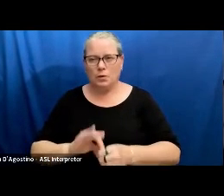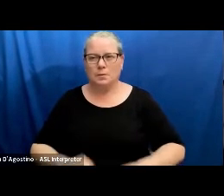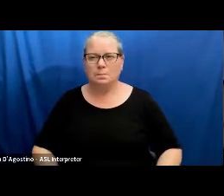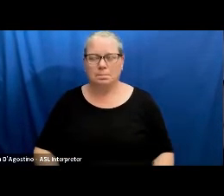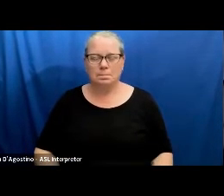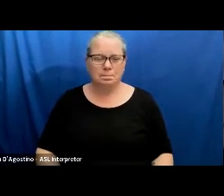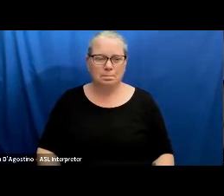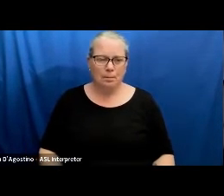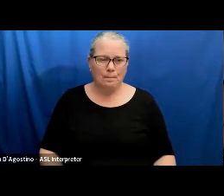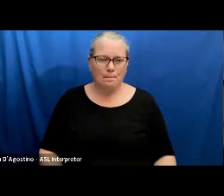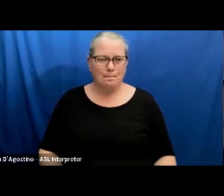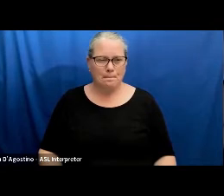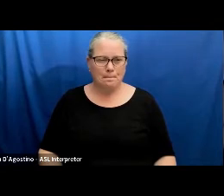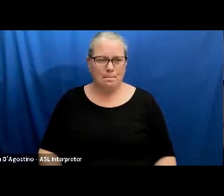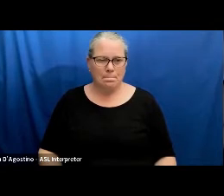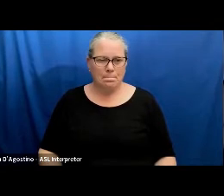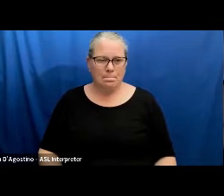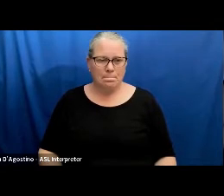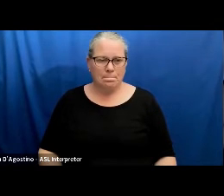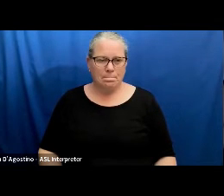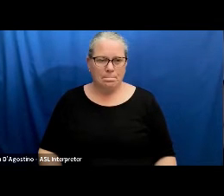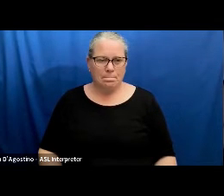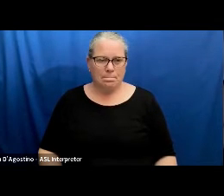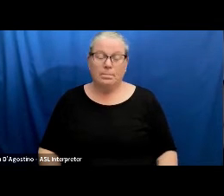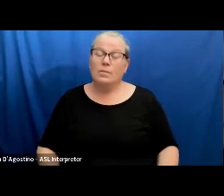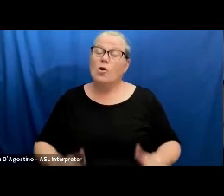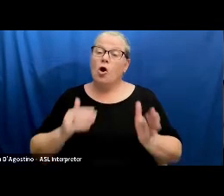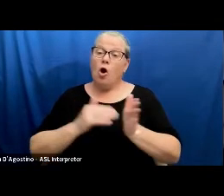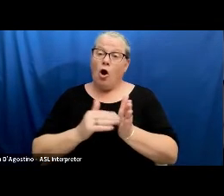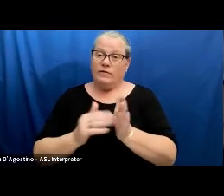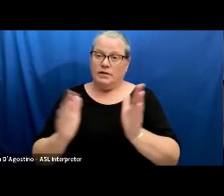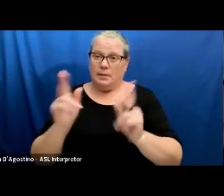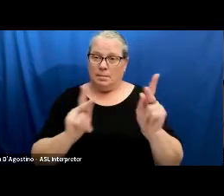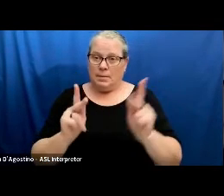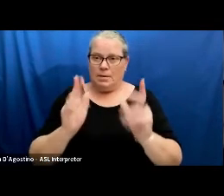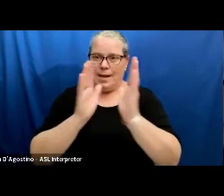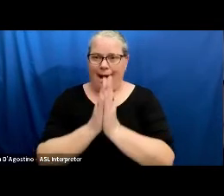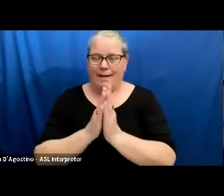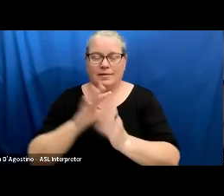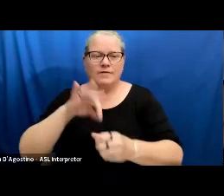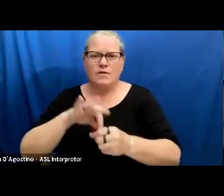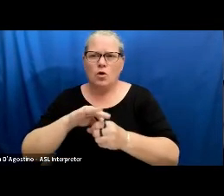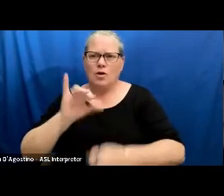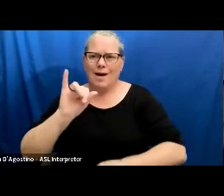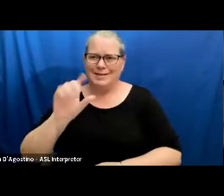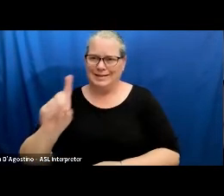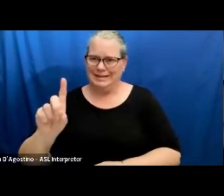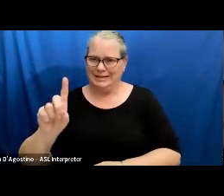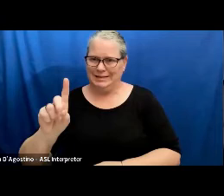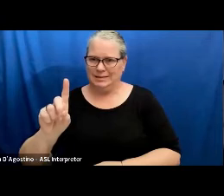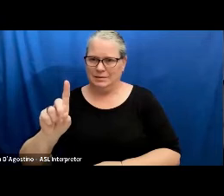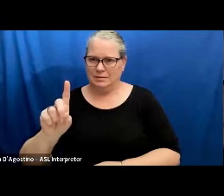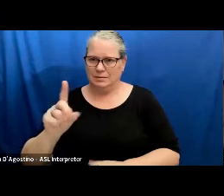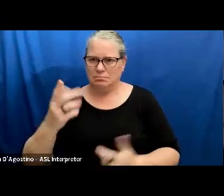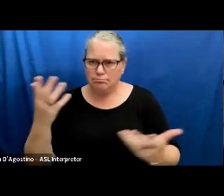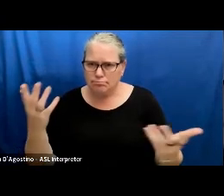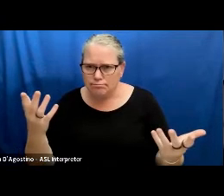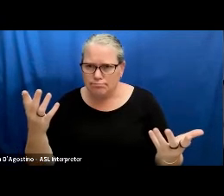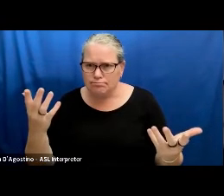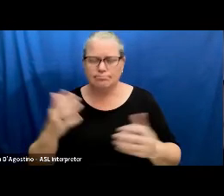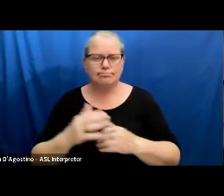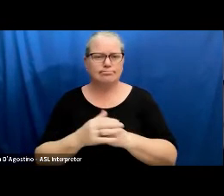another question that commonly comes up is that of voter identification or voter id so in connecticut